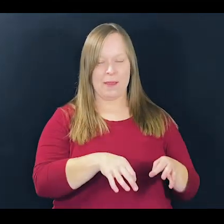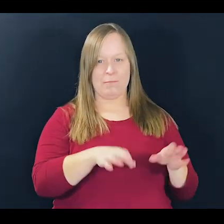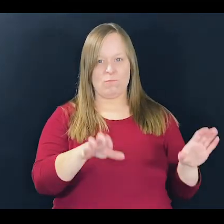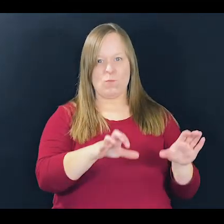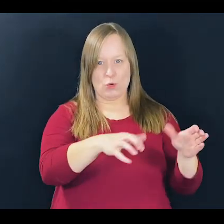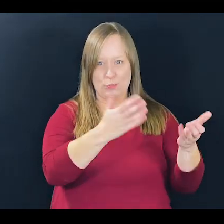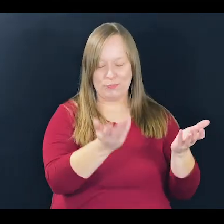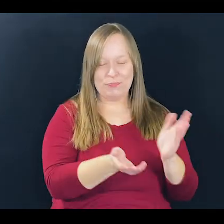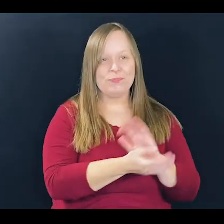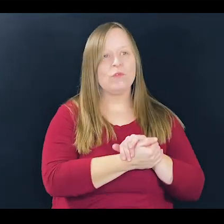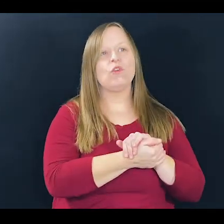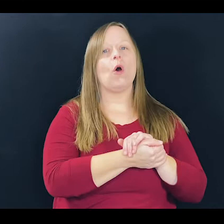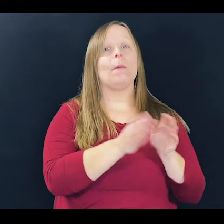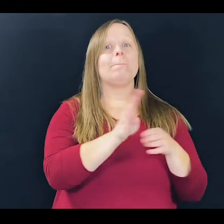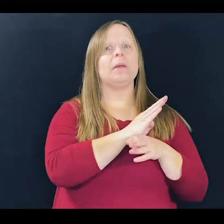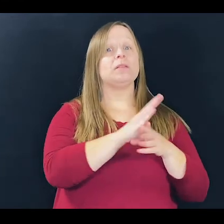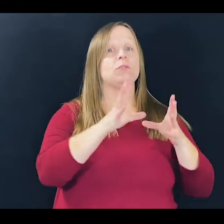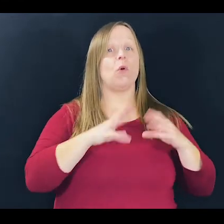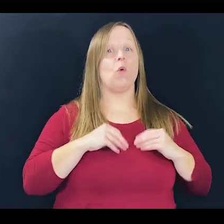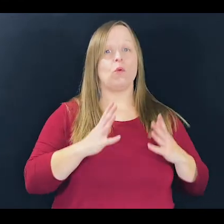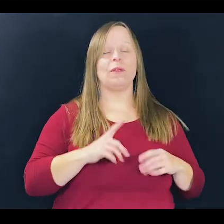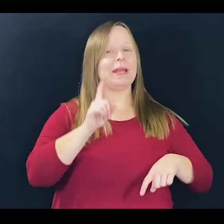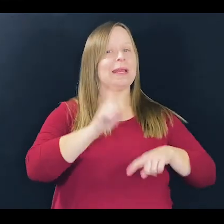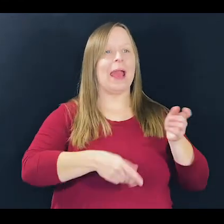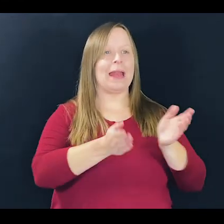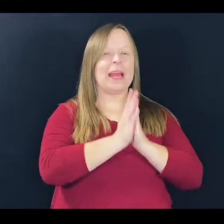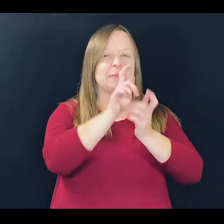performs. The business owner, cannot ask what